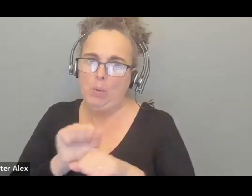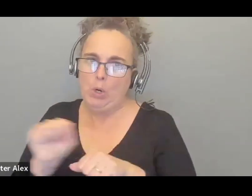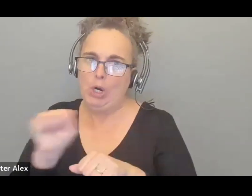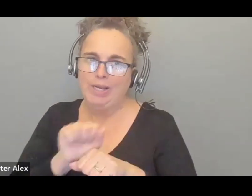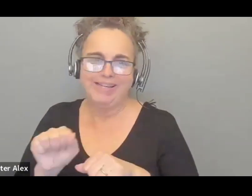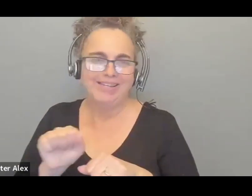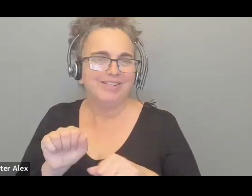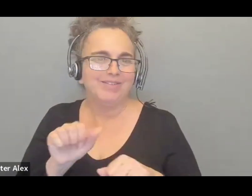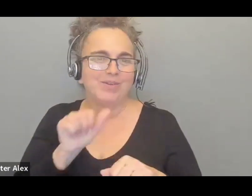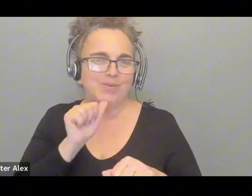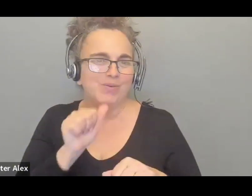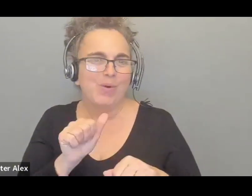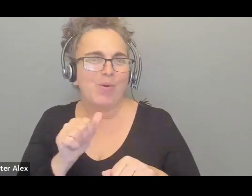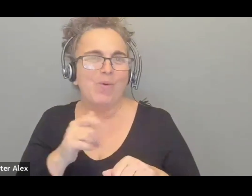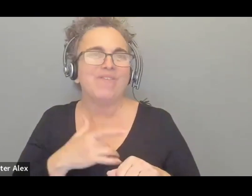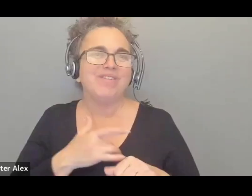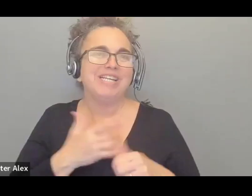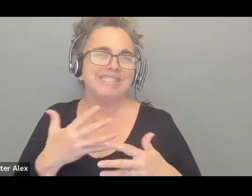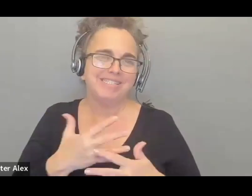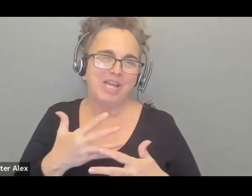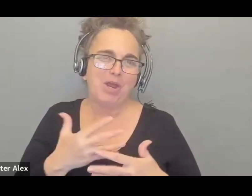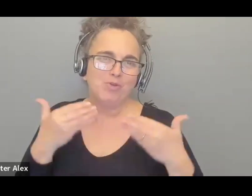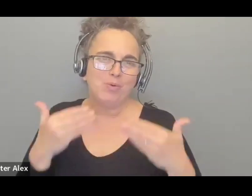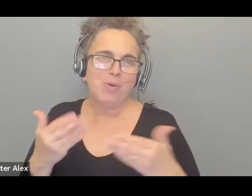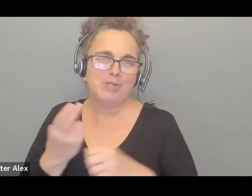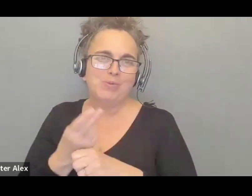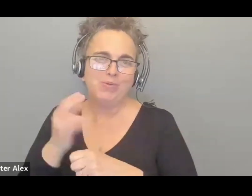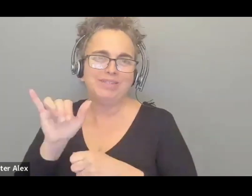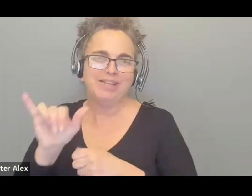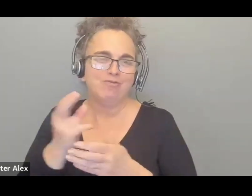so don't feel scared to use those resources to make,